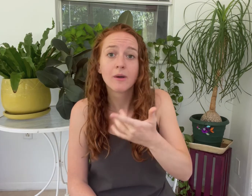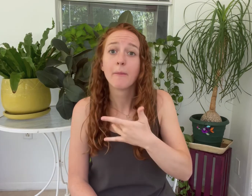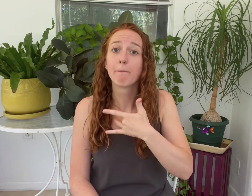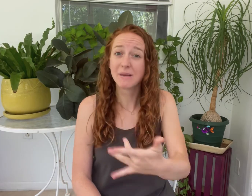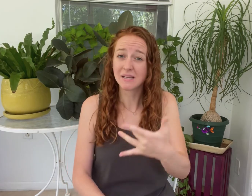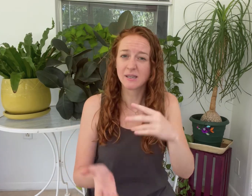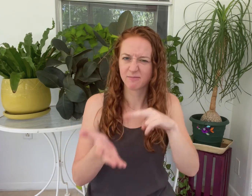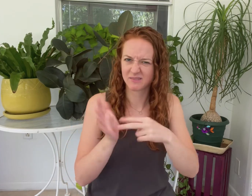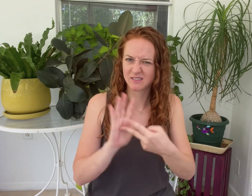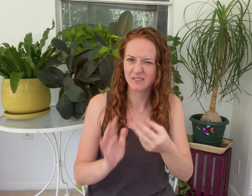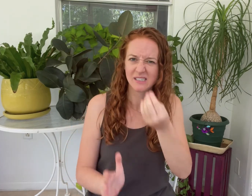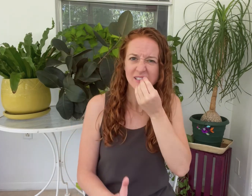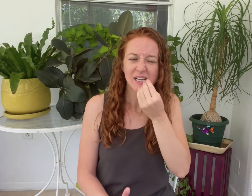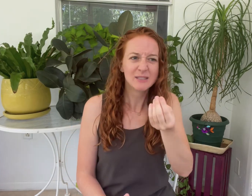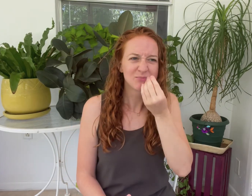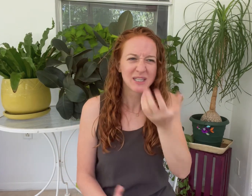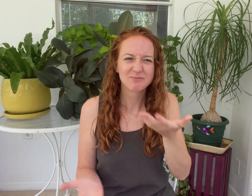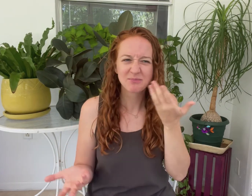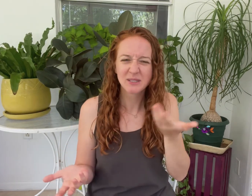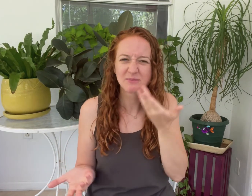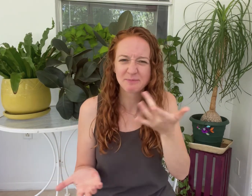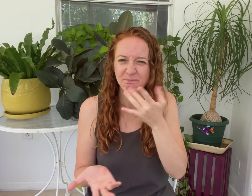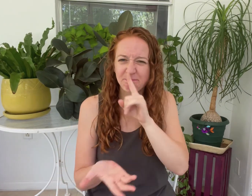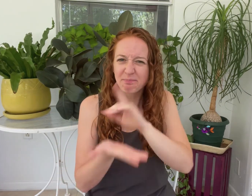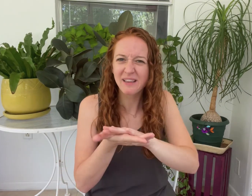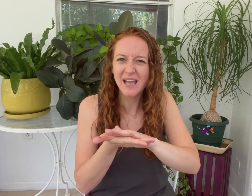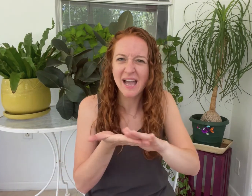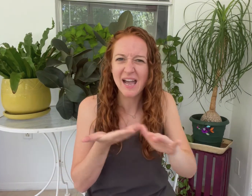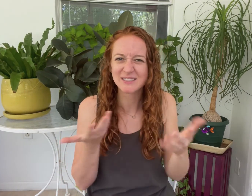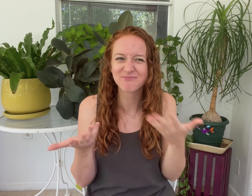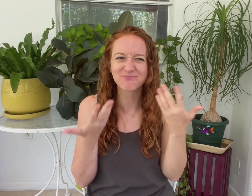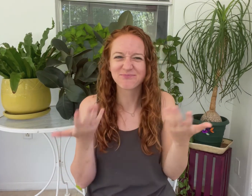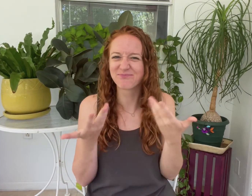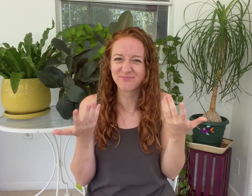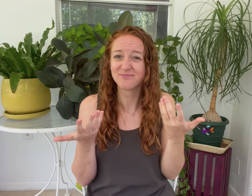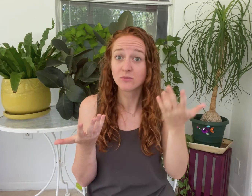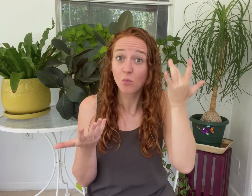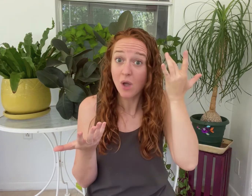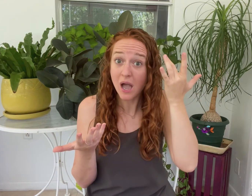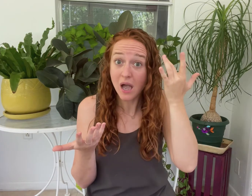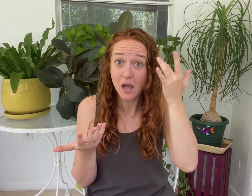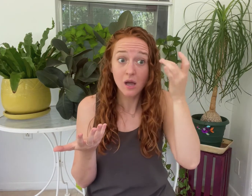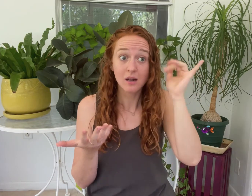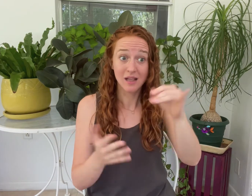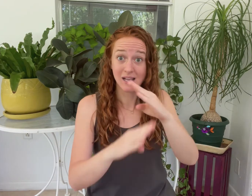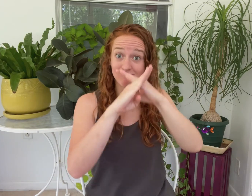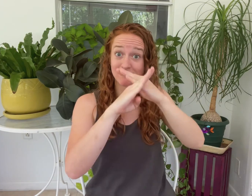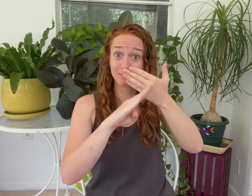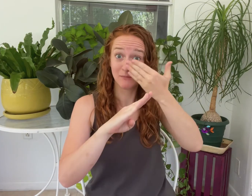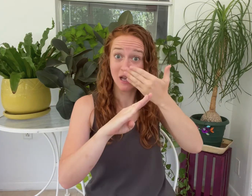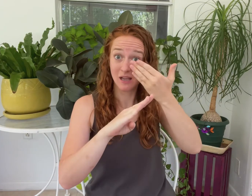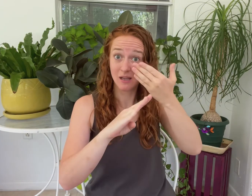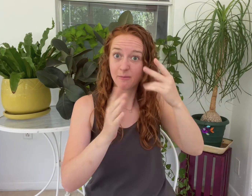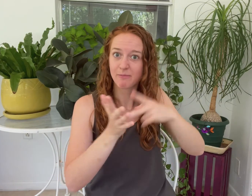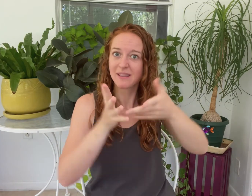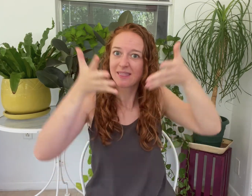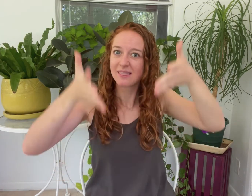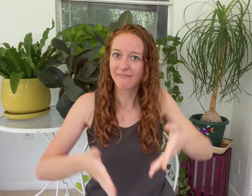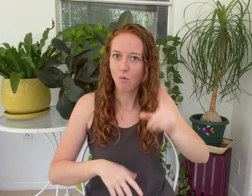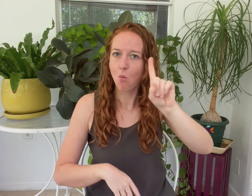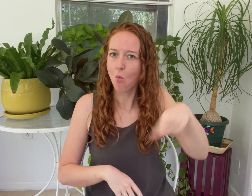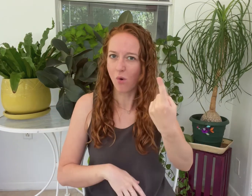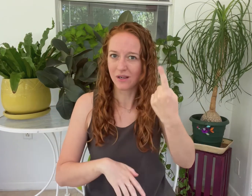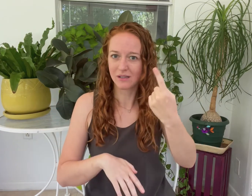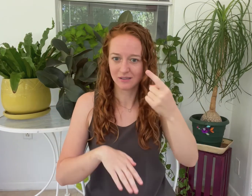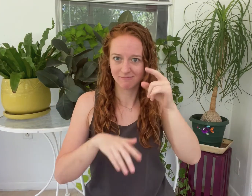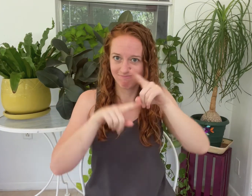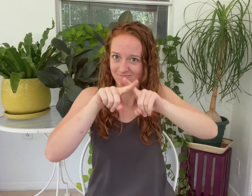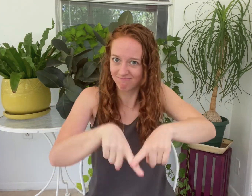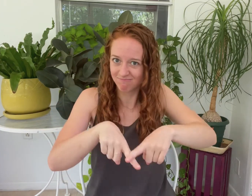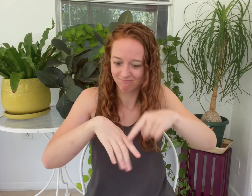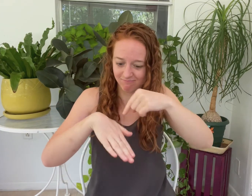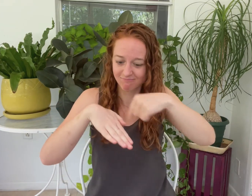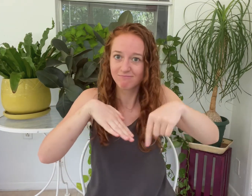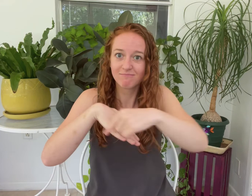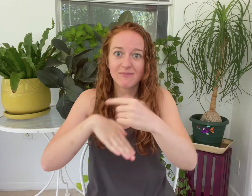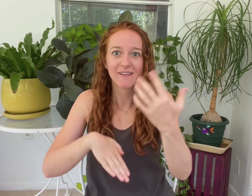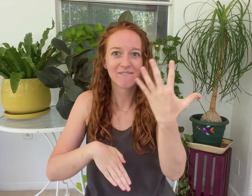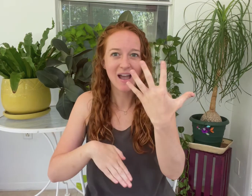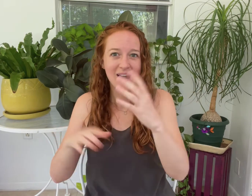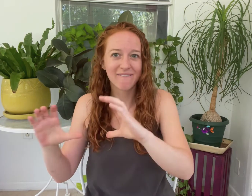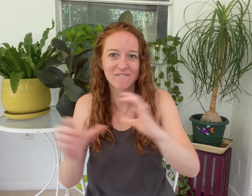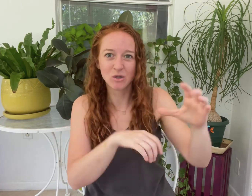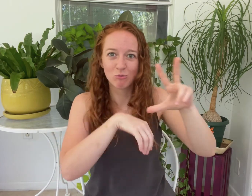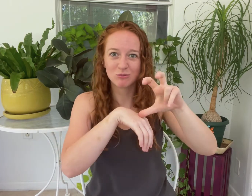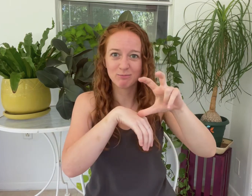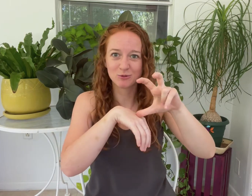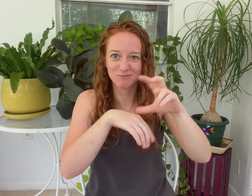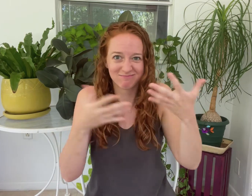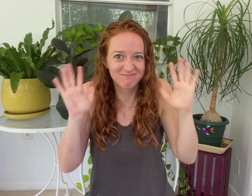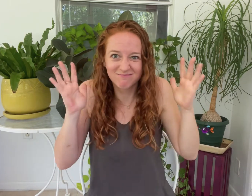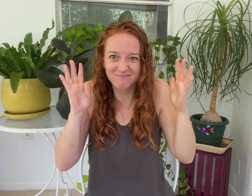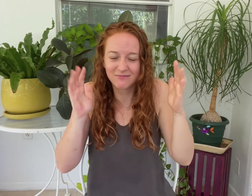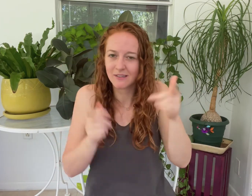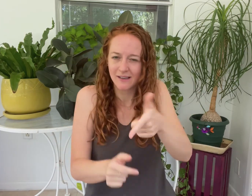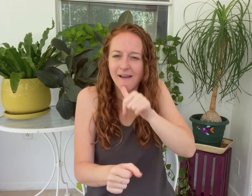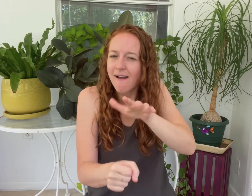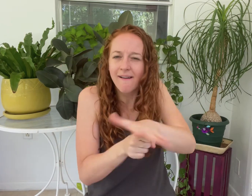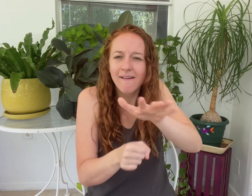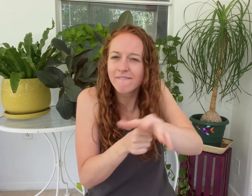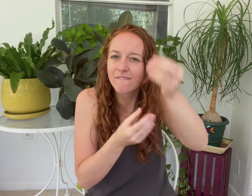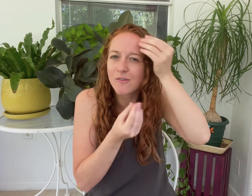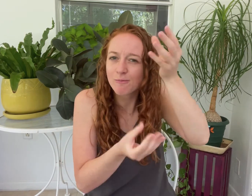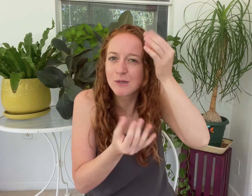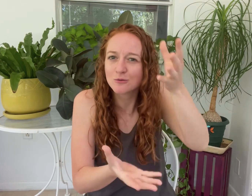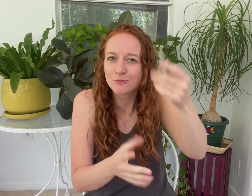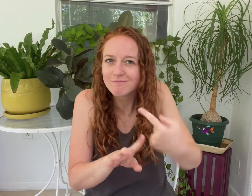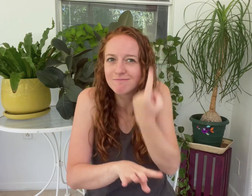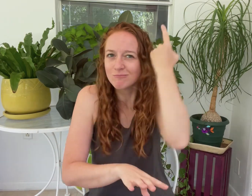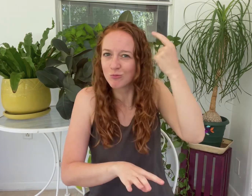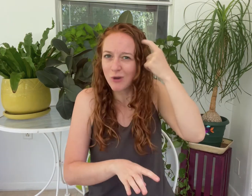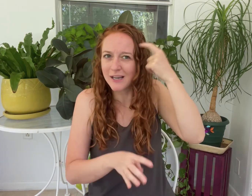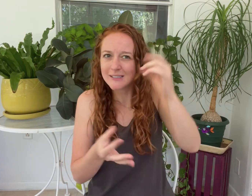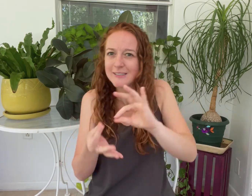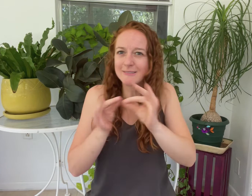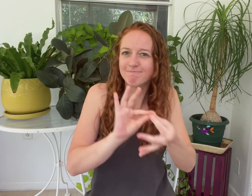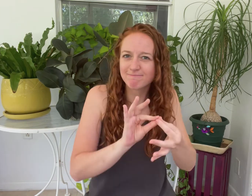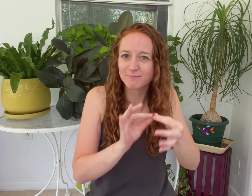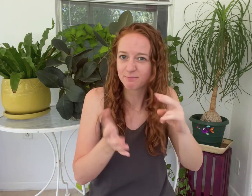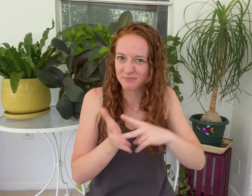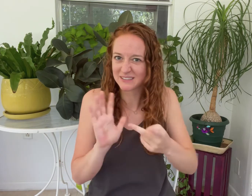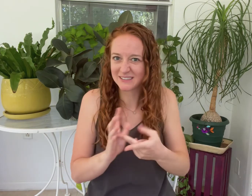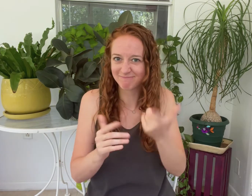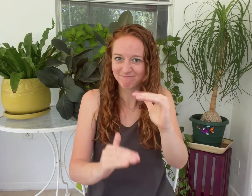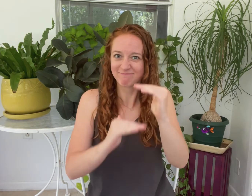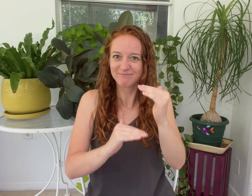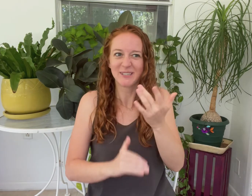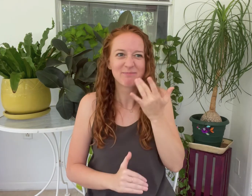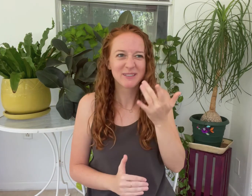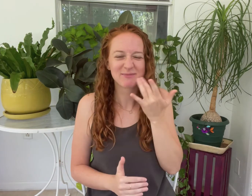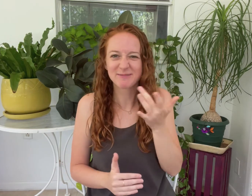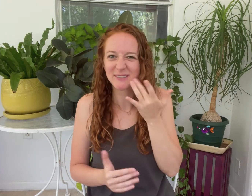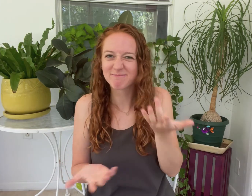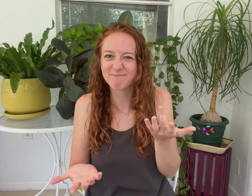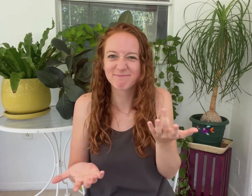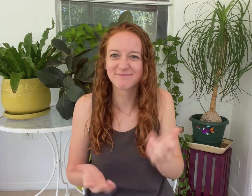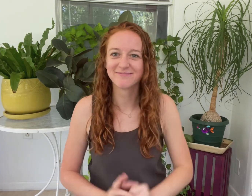Without smell, we are left to rely on only five tastes, which can be bland or unpleasant on their own.